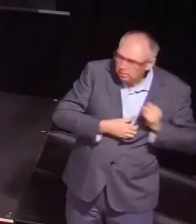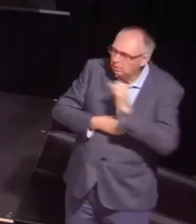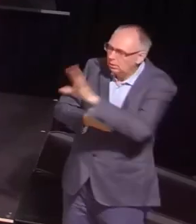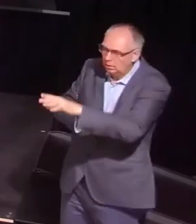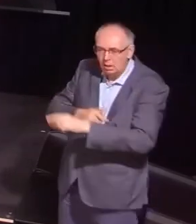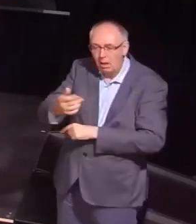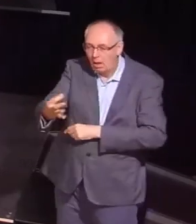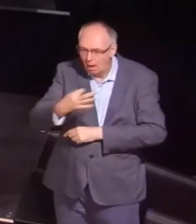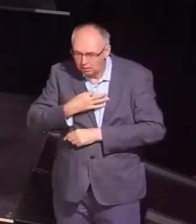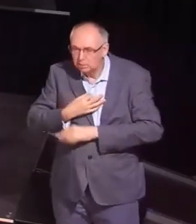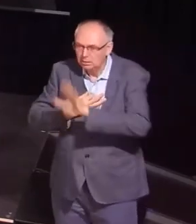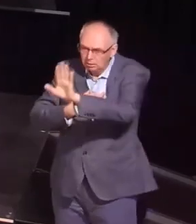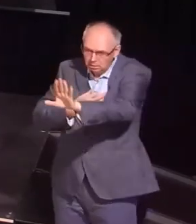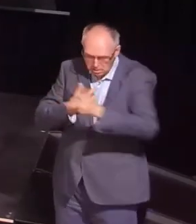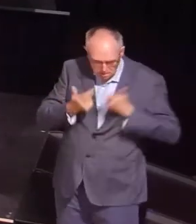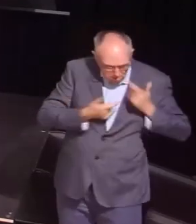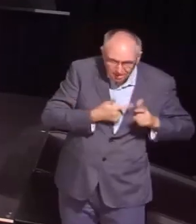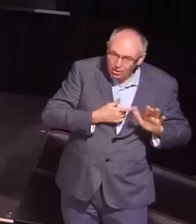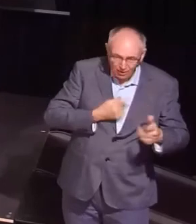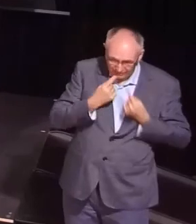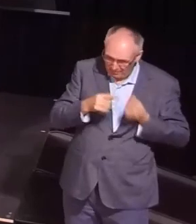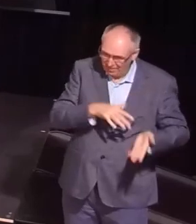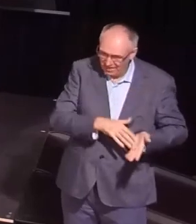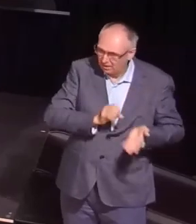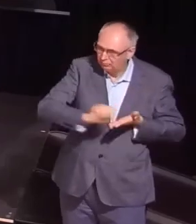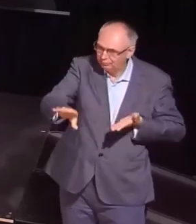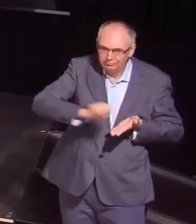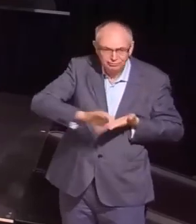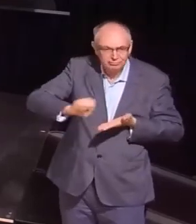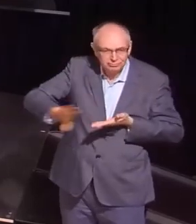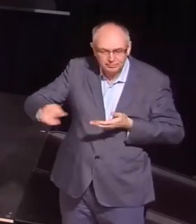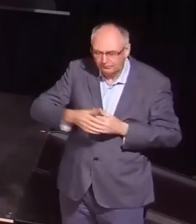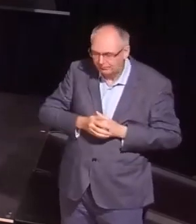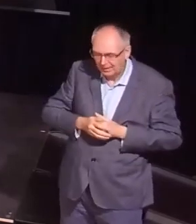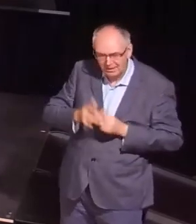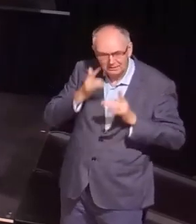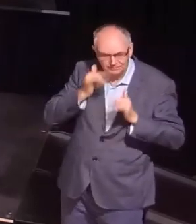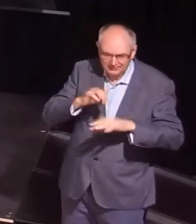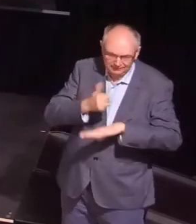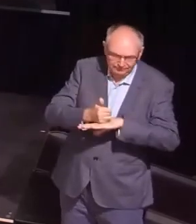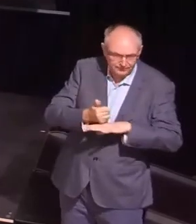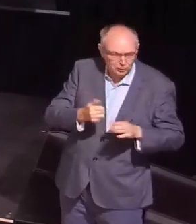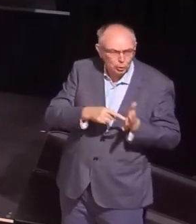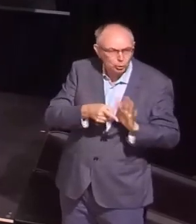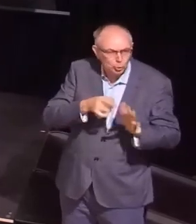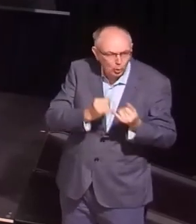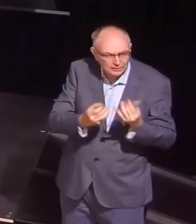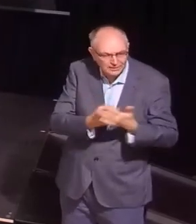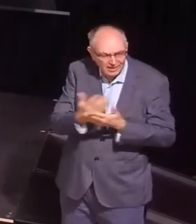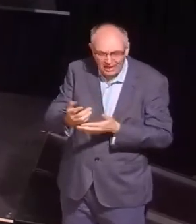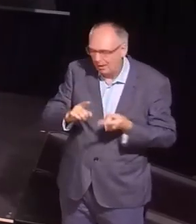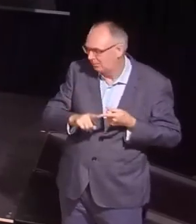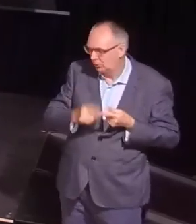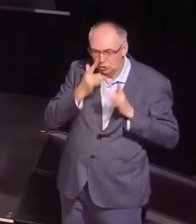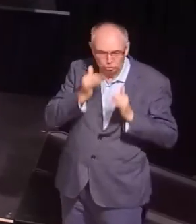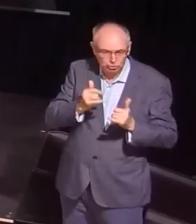Collect tools. Tools for checking colour contrasts, for checking, uhm, uhm...